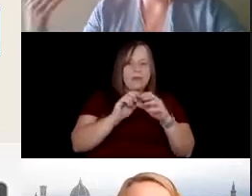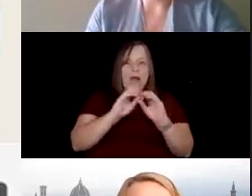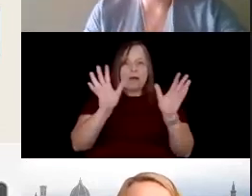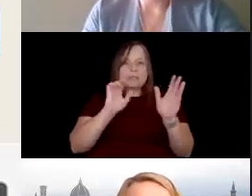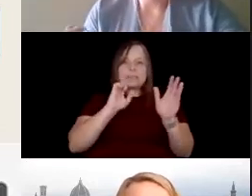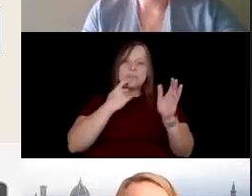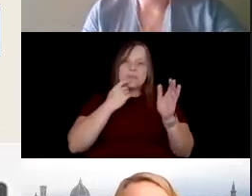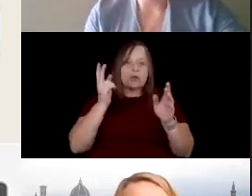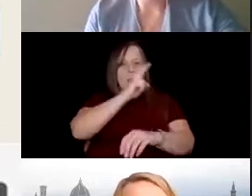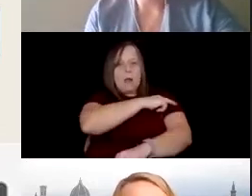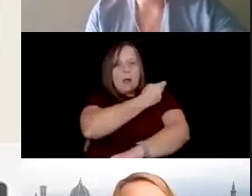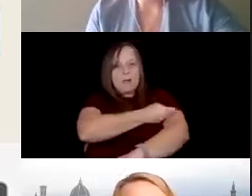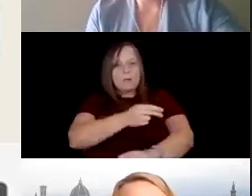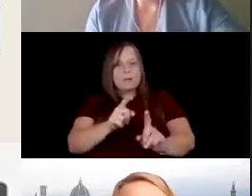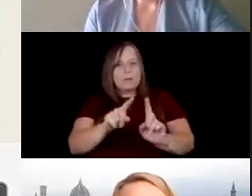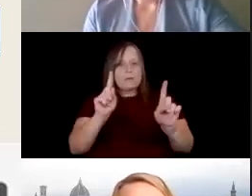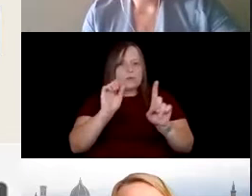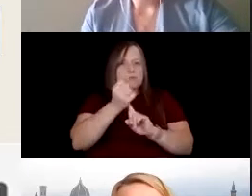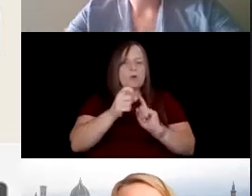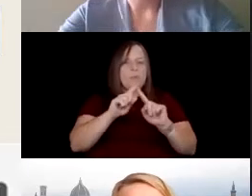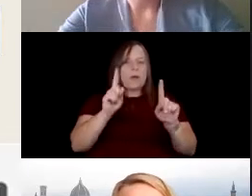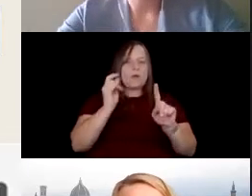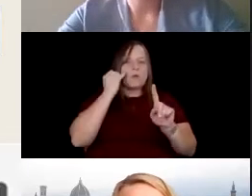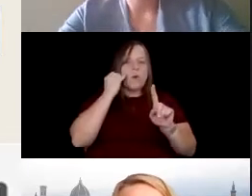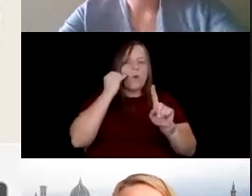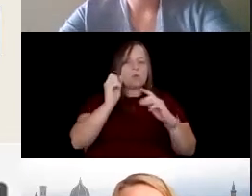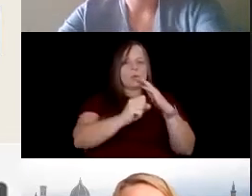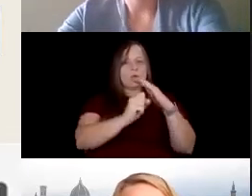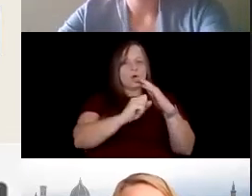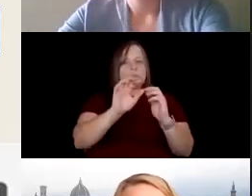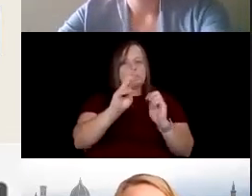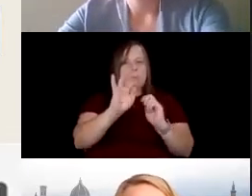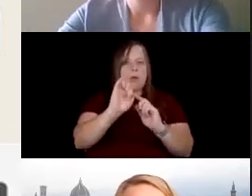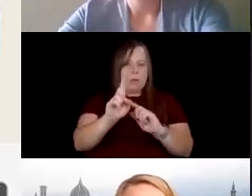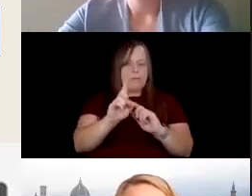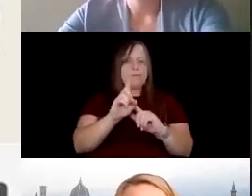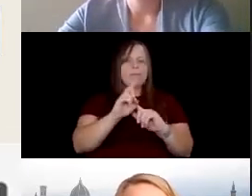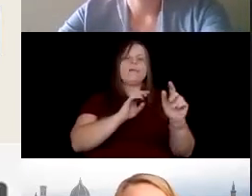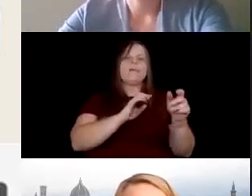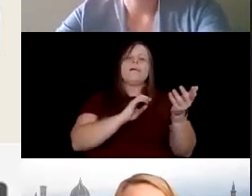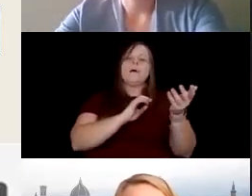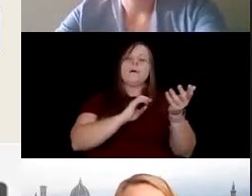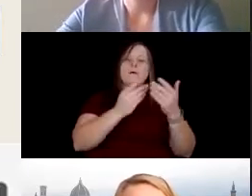where you're in hospital, that's its own thing, but if you get a concussion, if you get a mild TBI, the general rule is that you're supposed